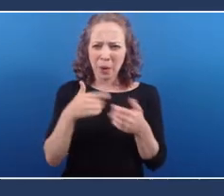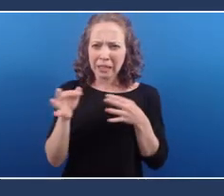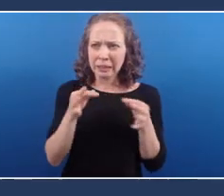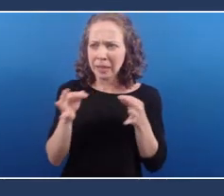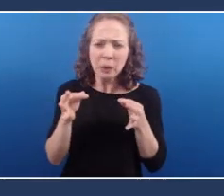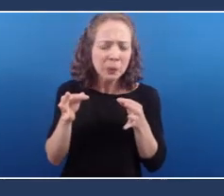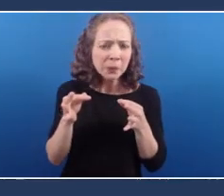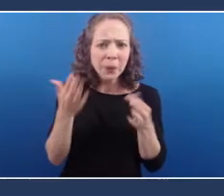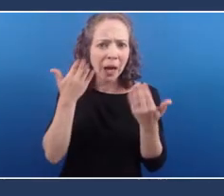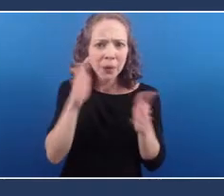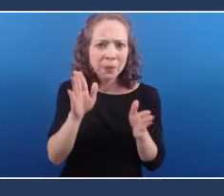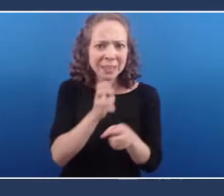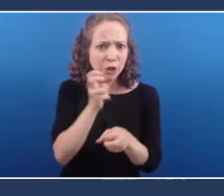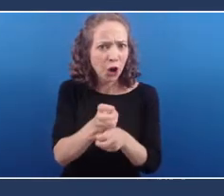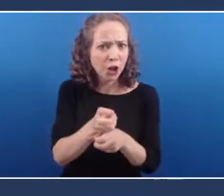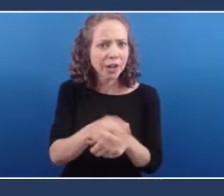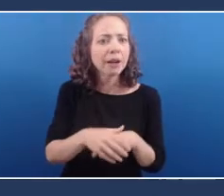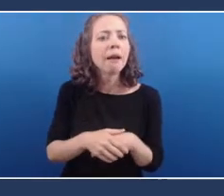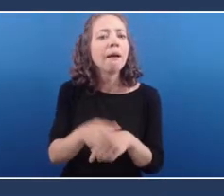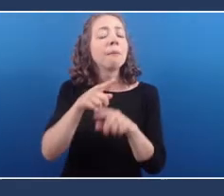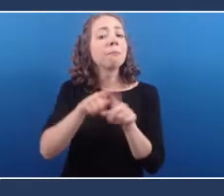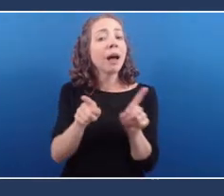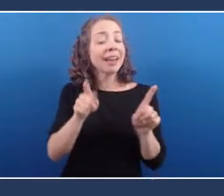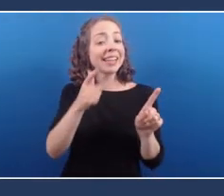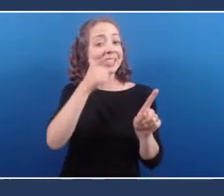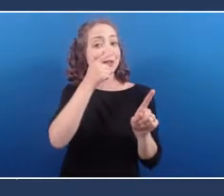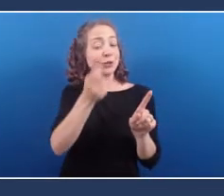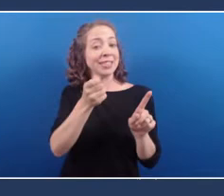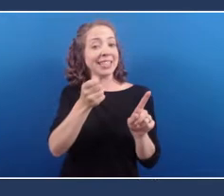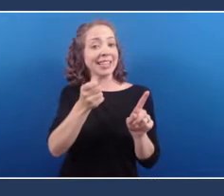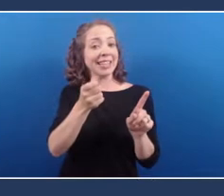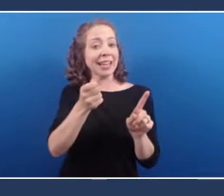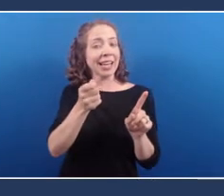He said, but, interestingly enough, I like having the team chats.